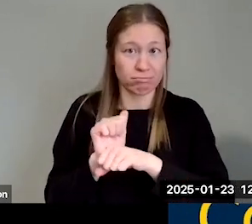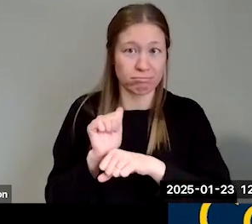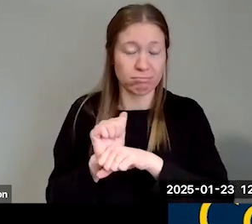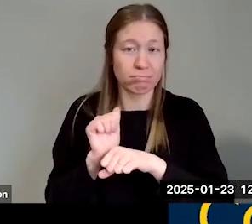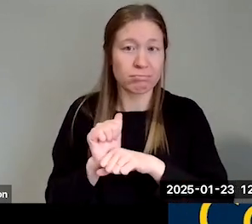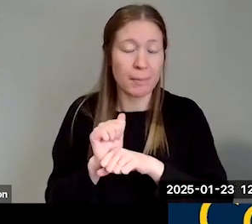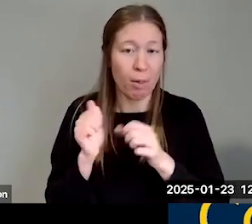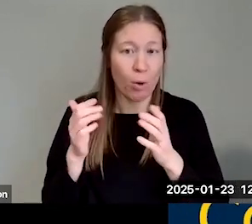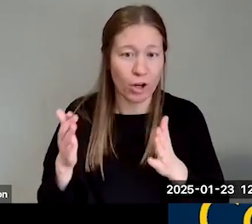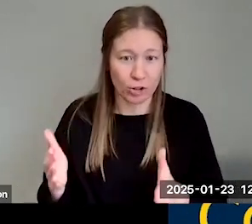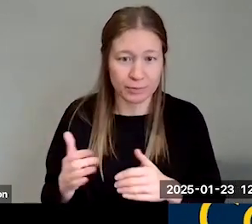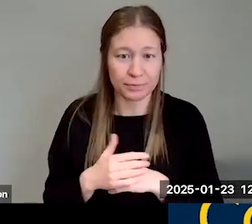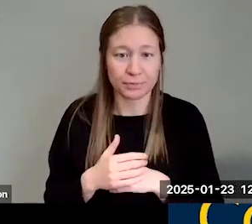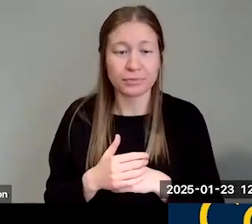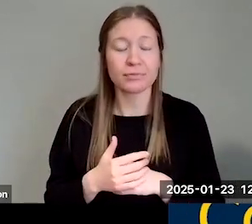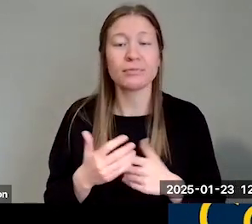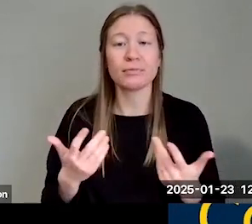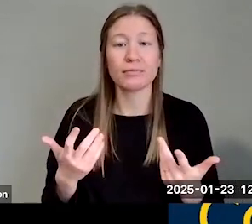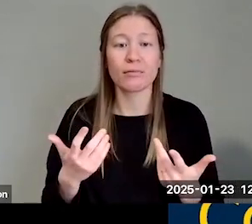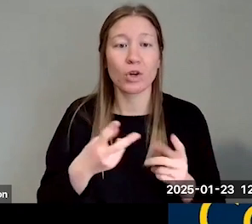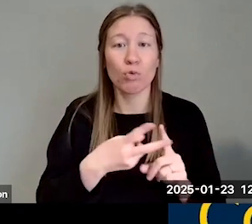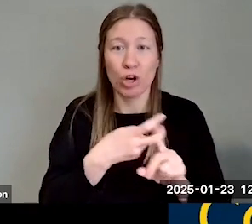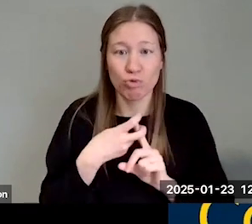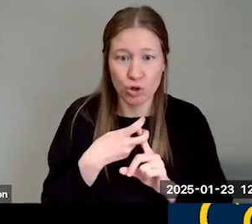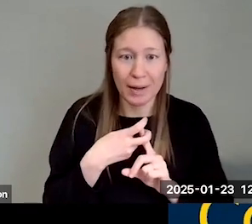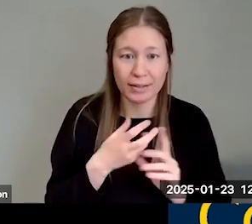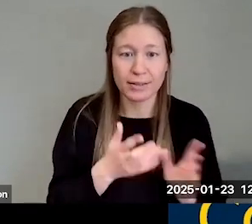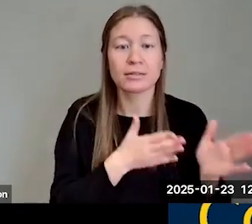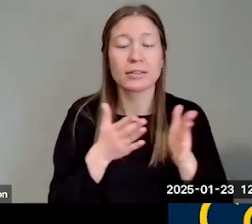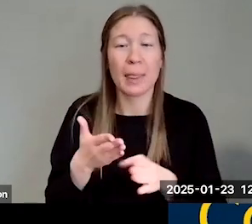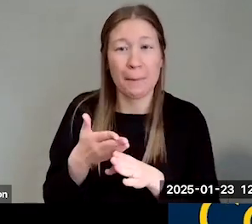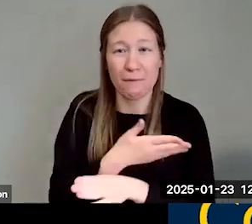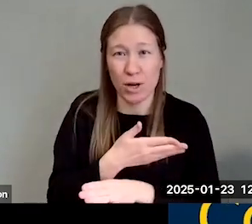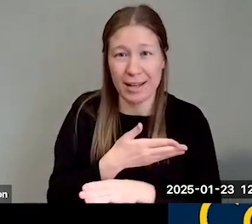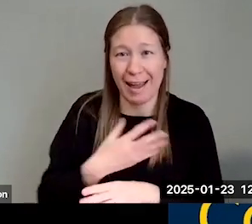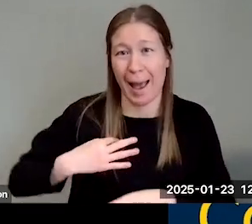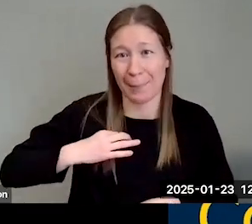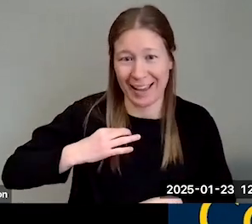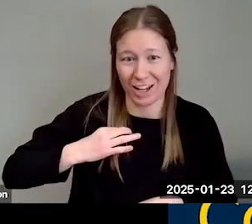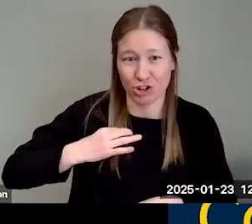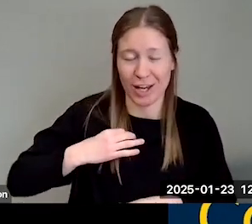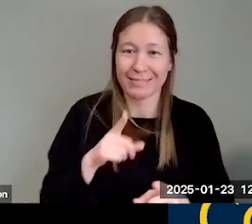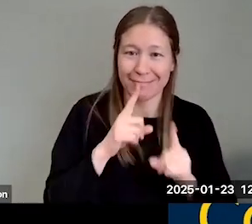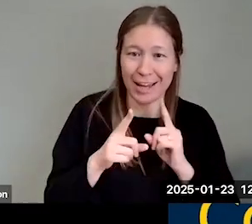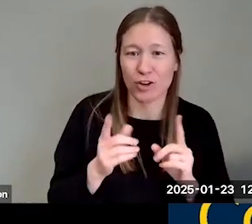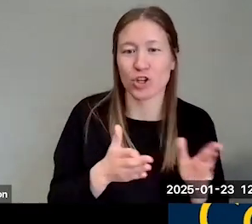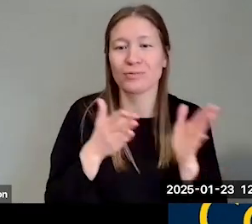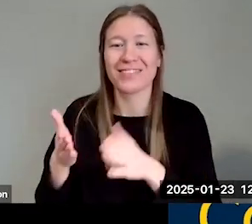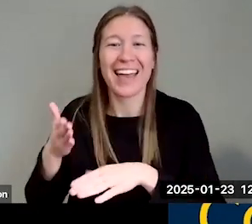we have their recruitment phase, pre-application and interview, we have the after-offer but before start date,